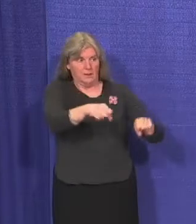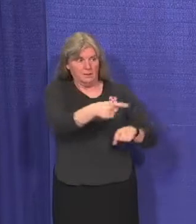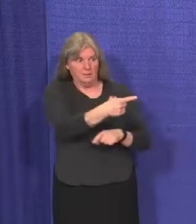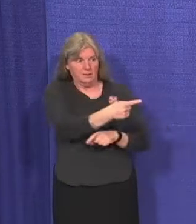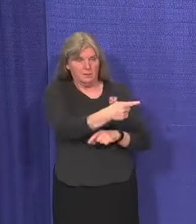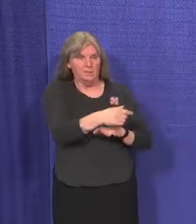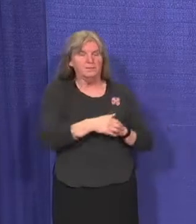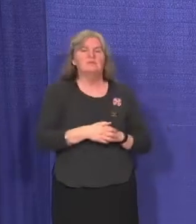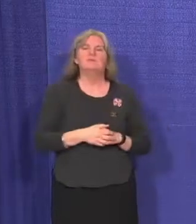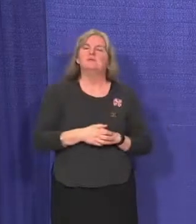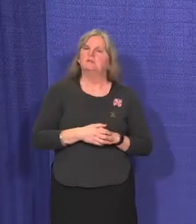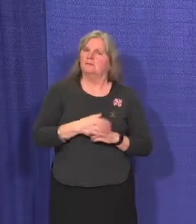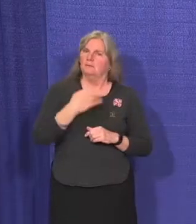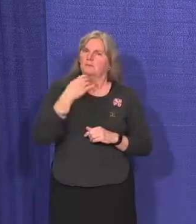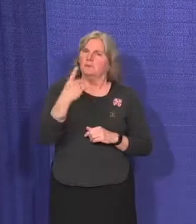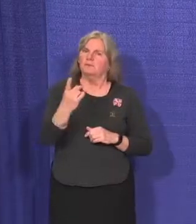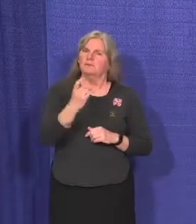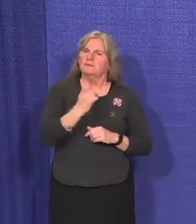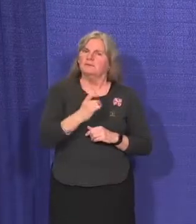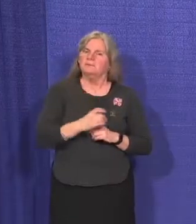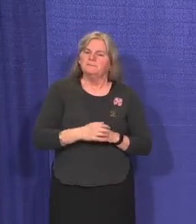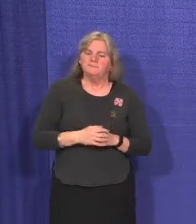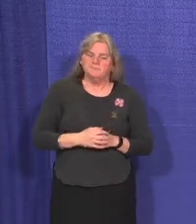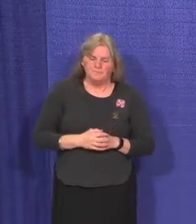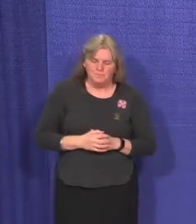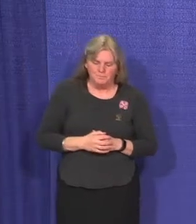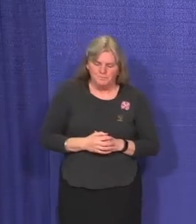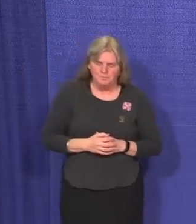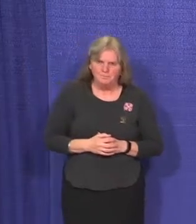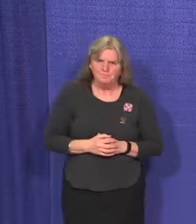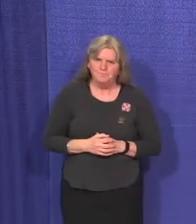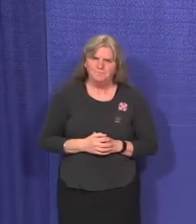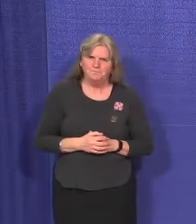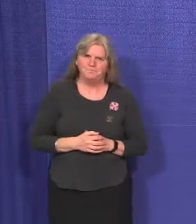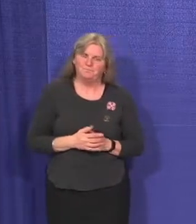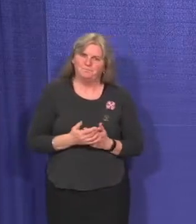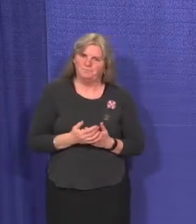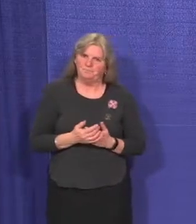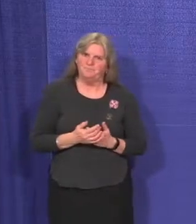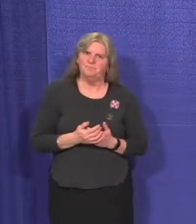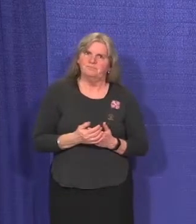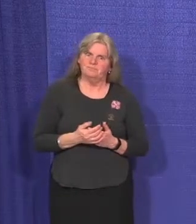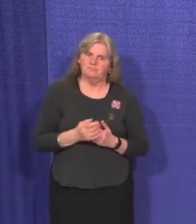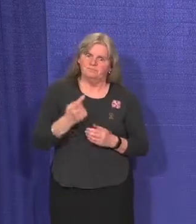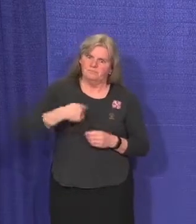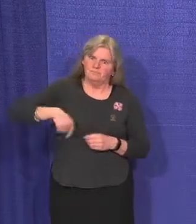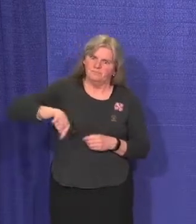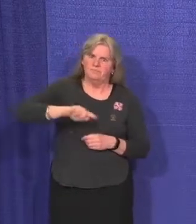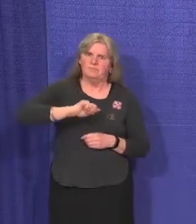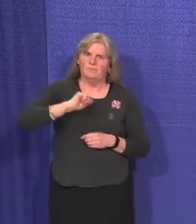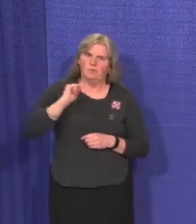I have a question for Doctor Hanley. What is the risk of transmission between someone who was fully